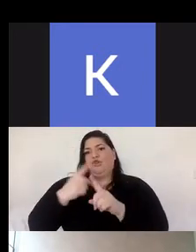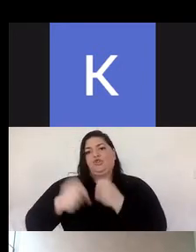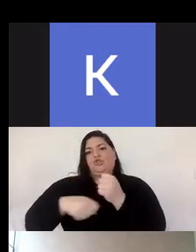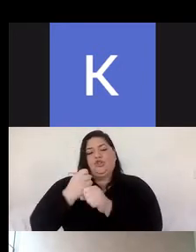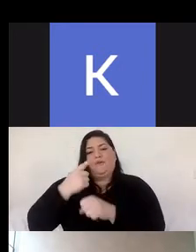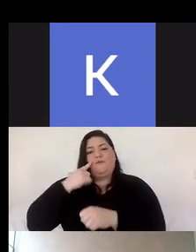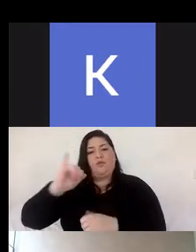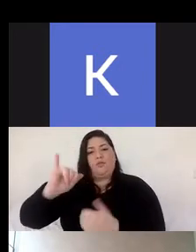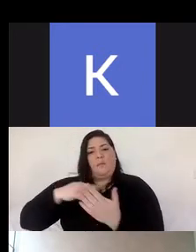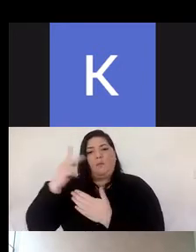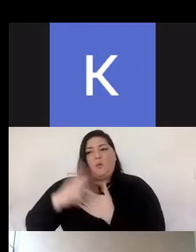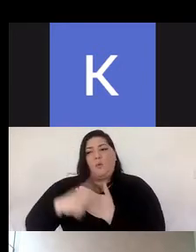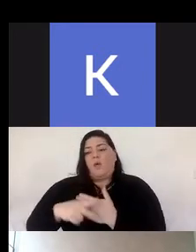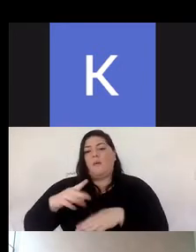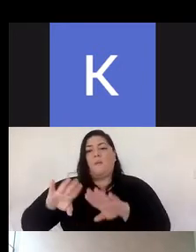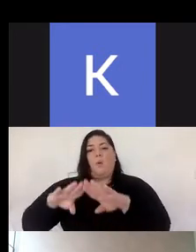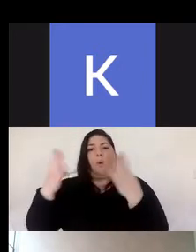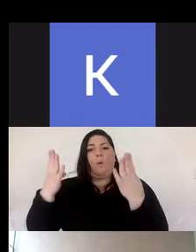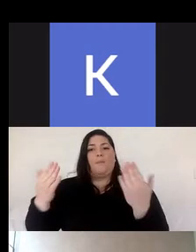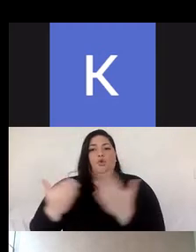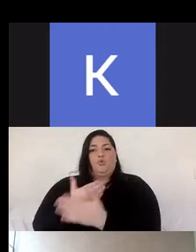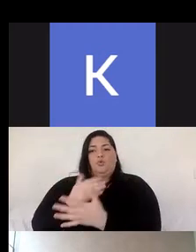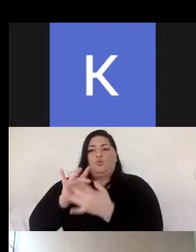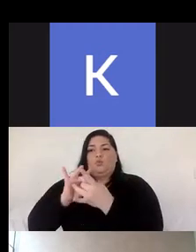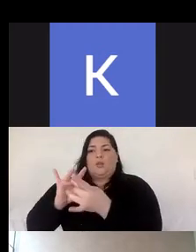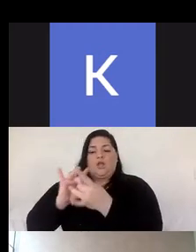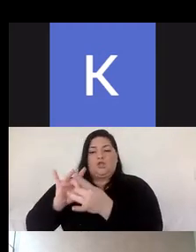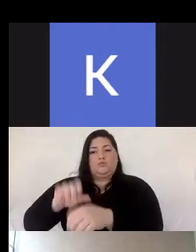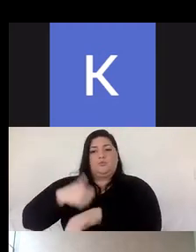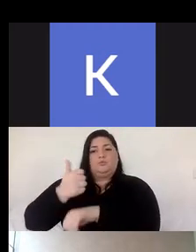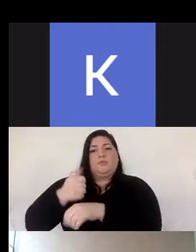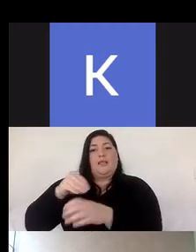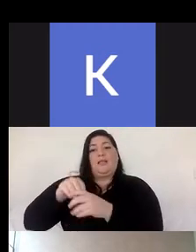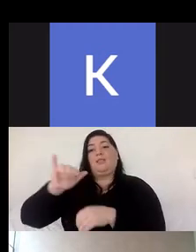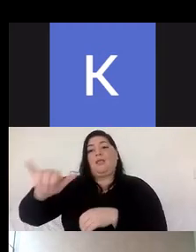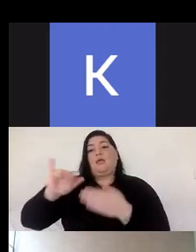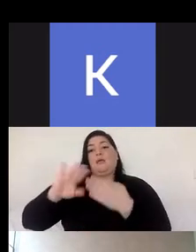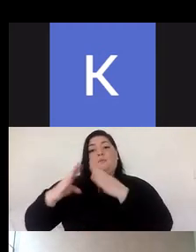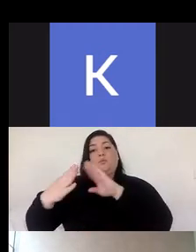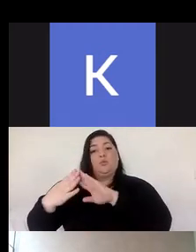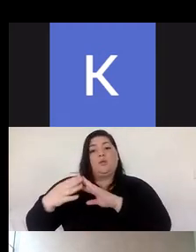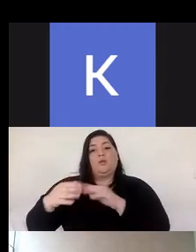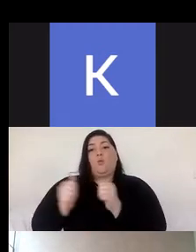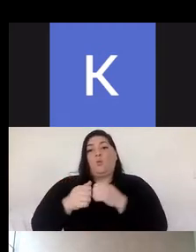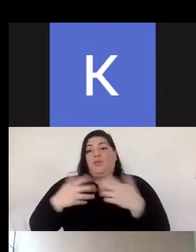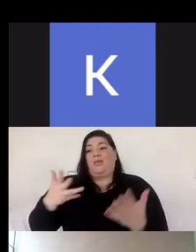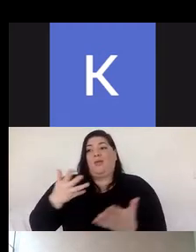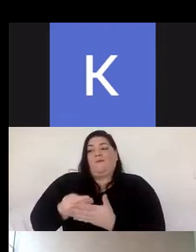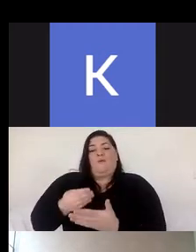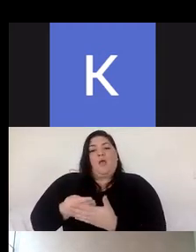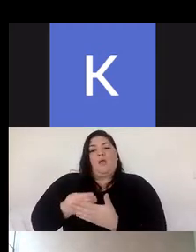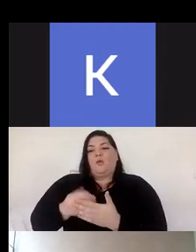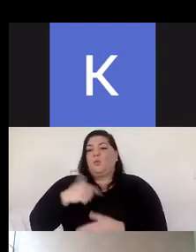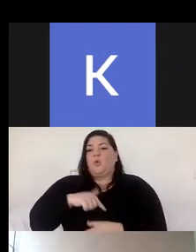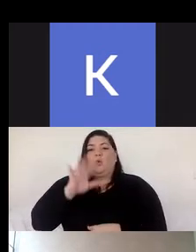to new relationships that have been built within the sports community. Without funding, we would not see the positive changes